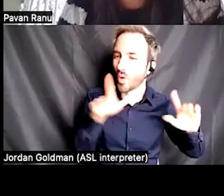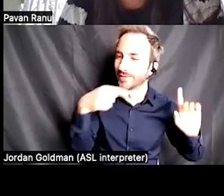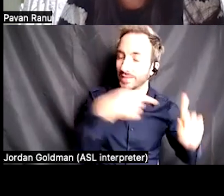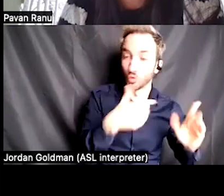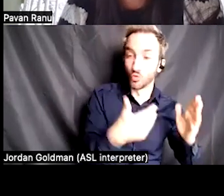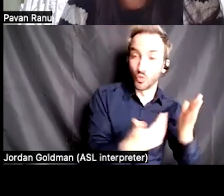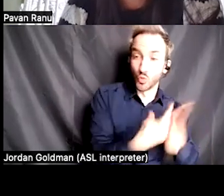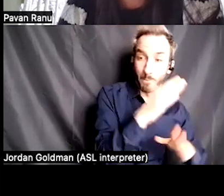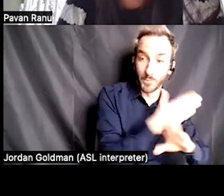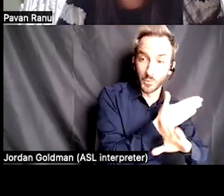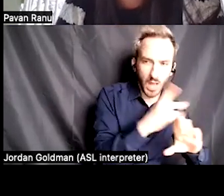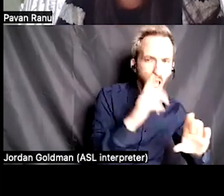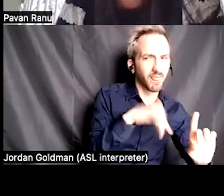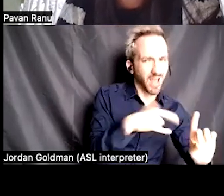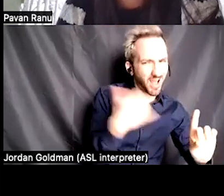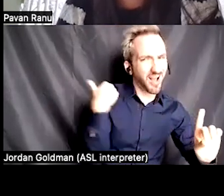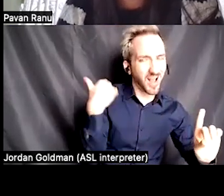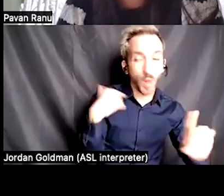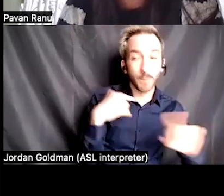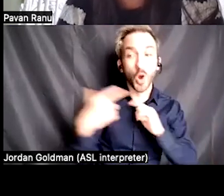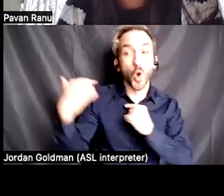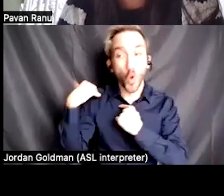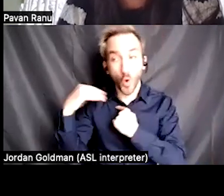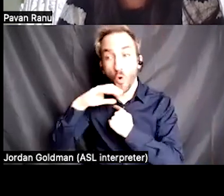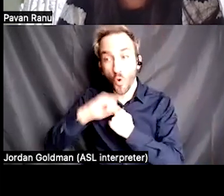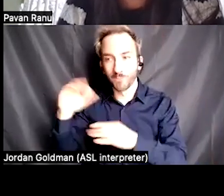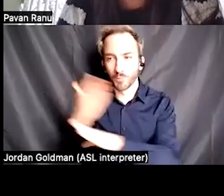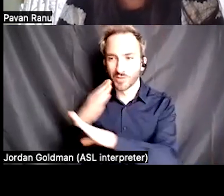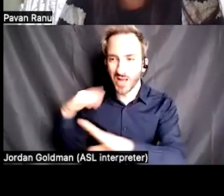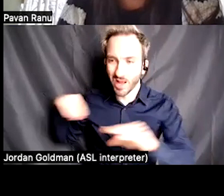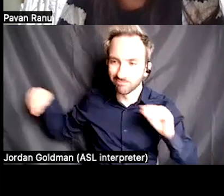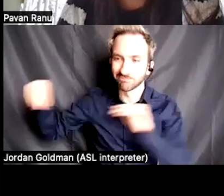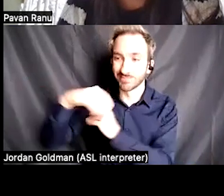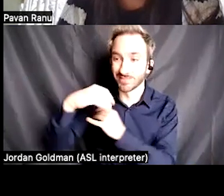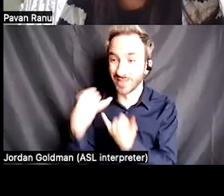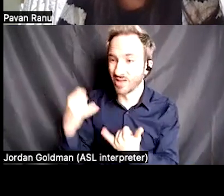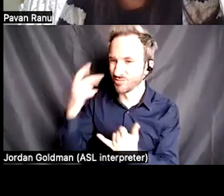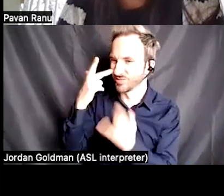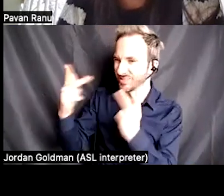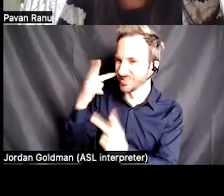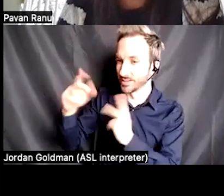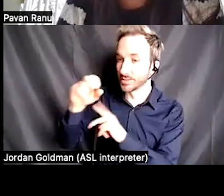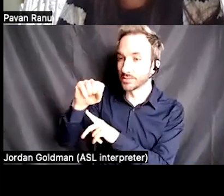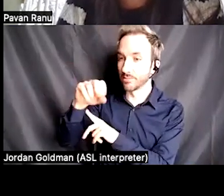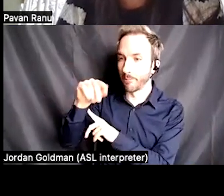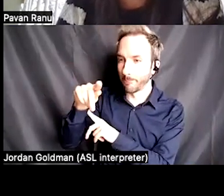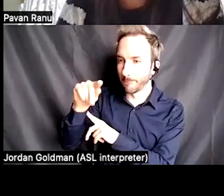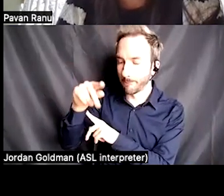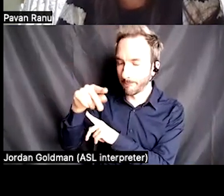music is becoming new again. So, we're seeing a lot of Spotify lists that include old music that